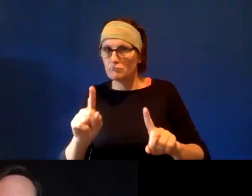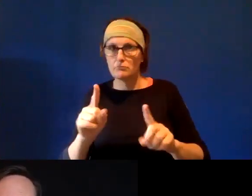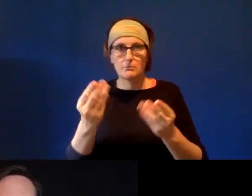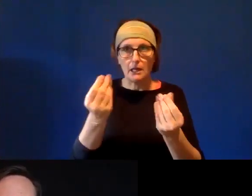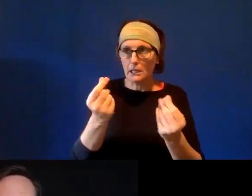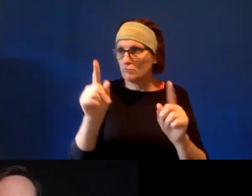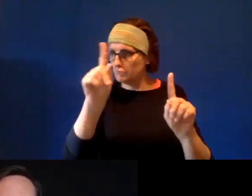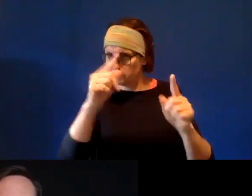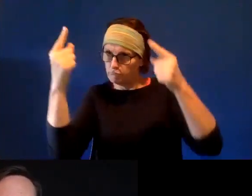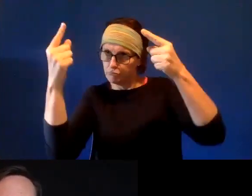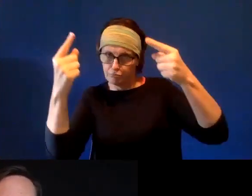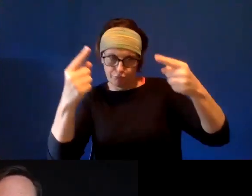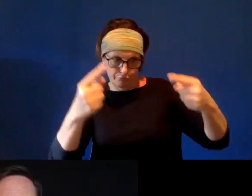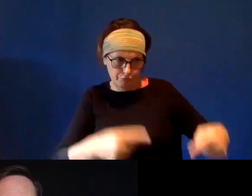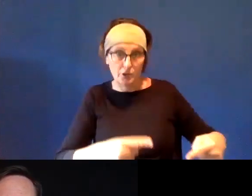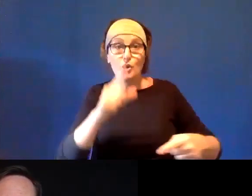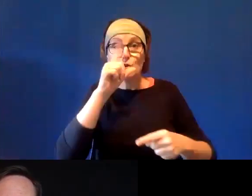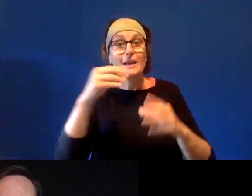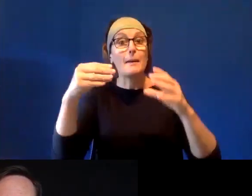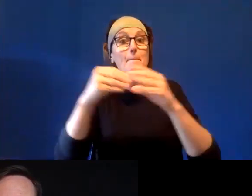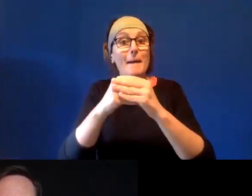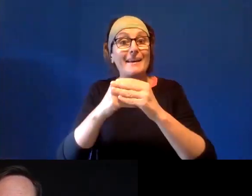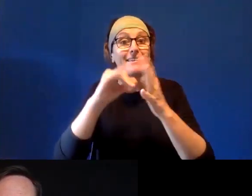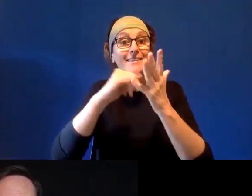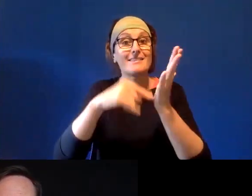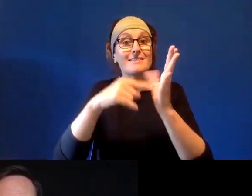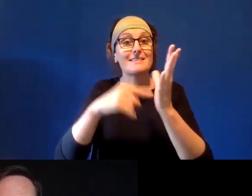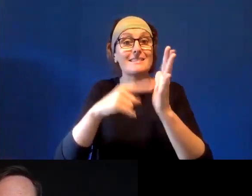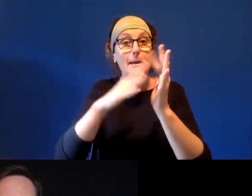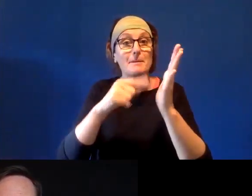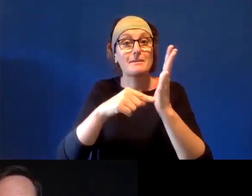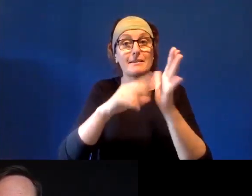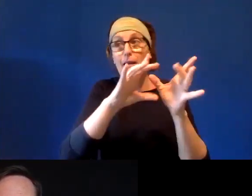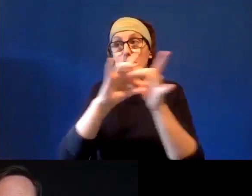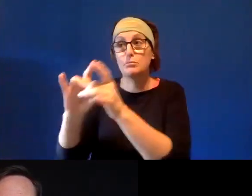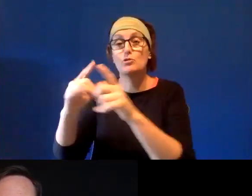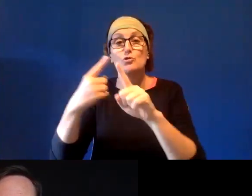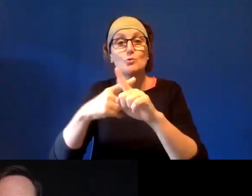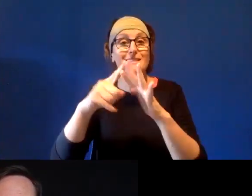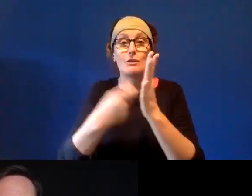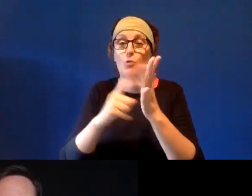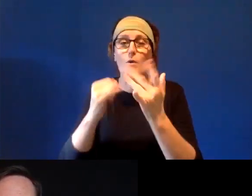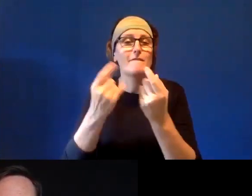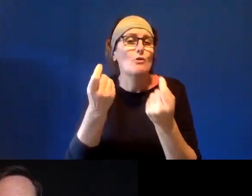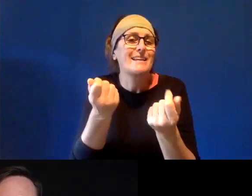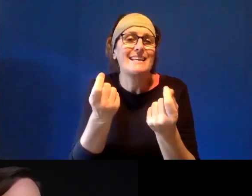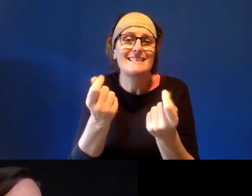account, you can even get your bank account statement sent through to Xero. It is an easy, flick, flick, flick, yep, I did spend $35 on paint